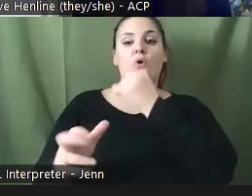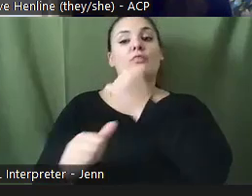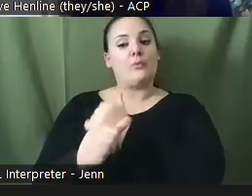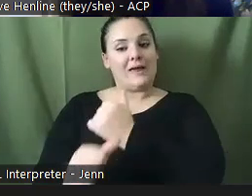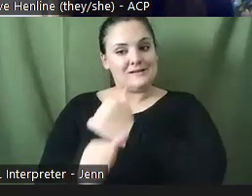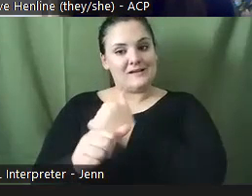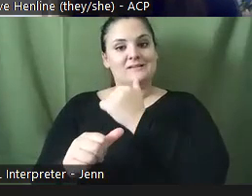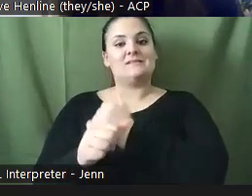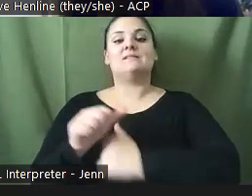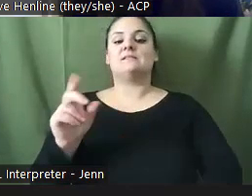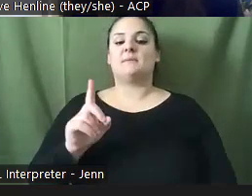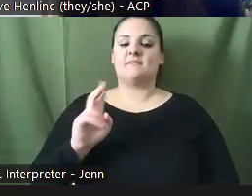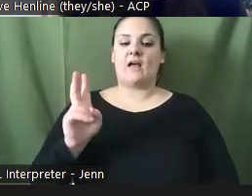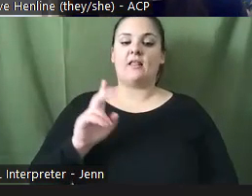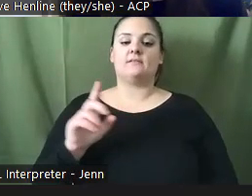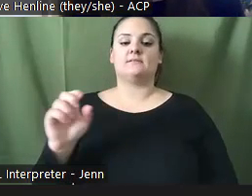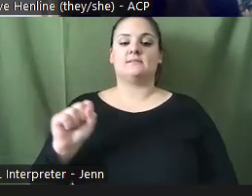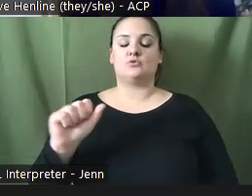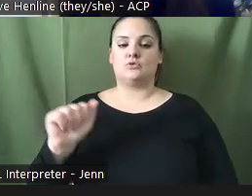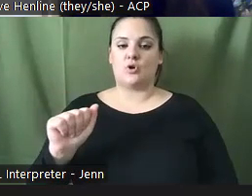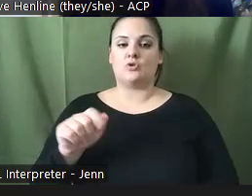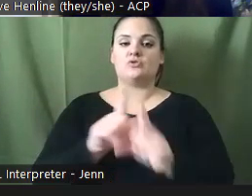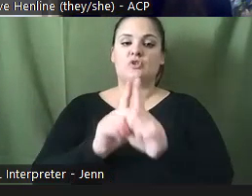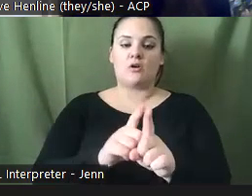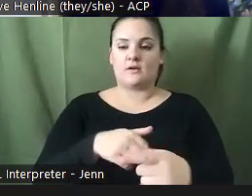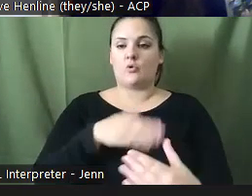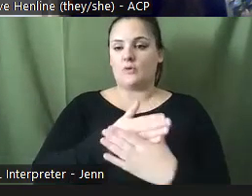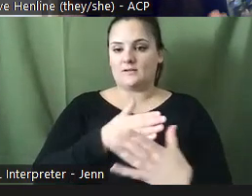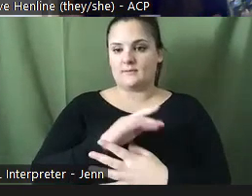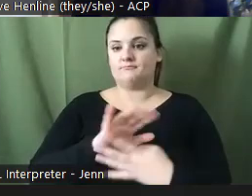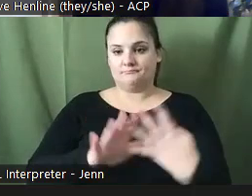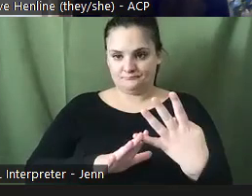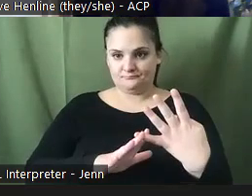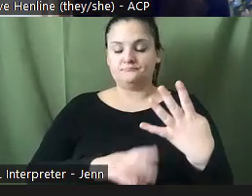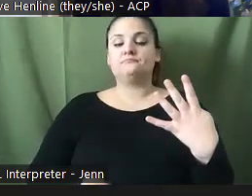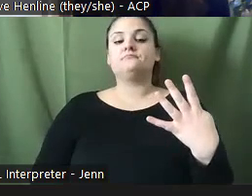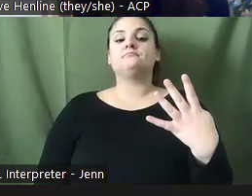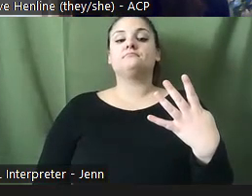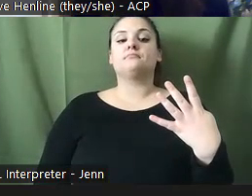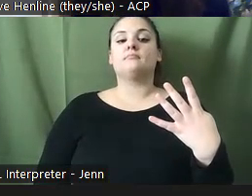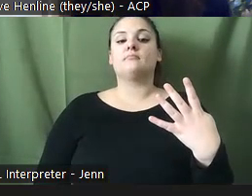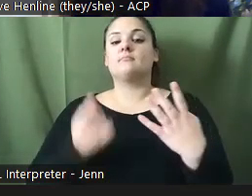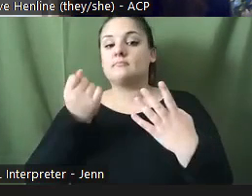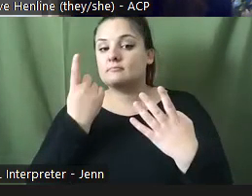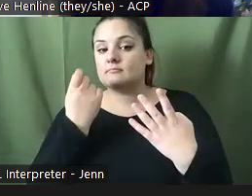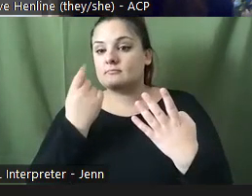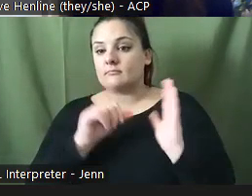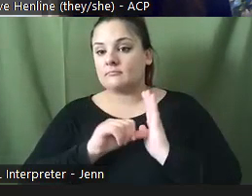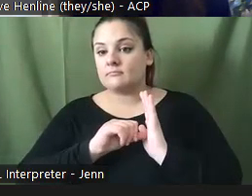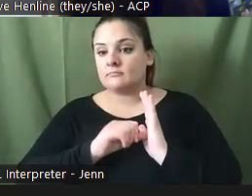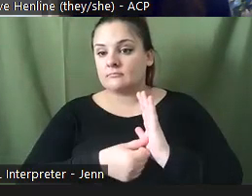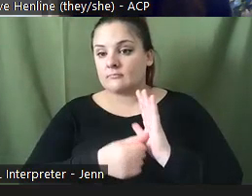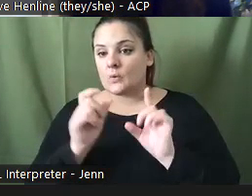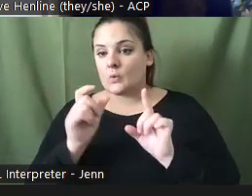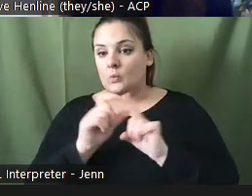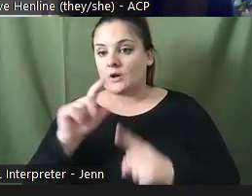assault, stalking, or harassment. And I'd like to emphasize the part of threatened. The violence